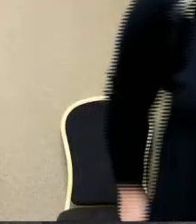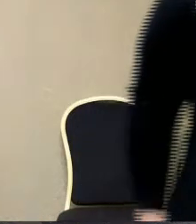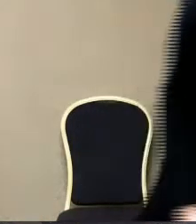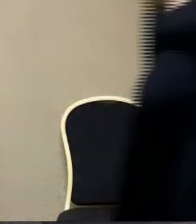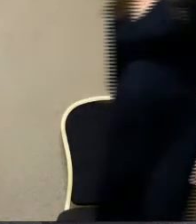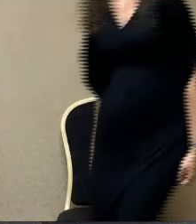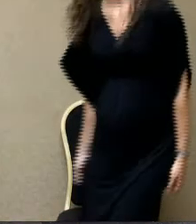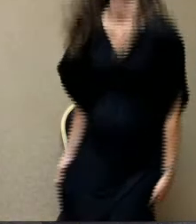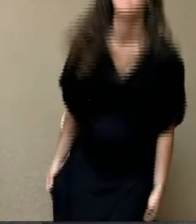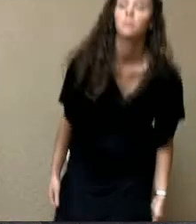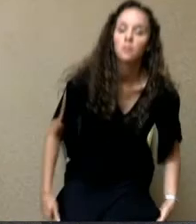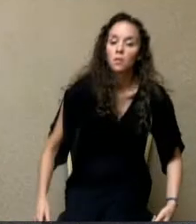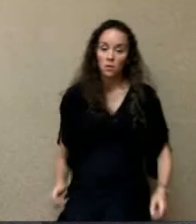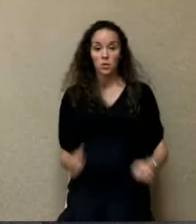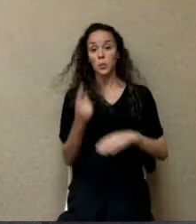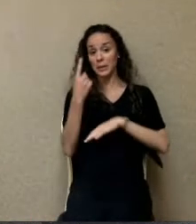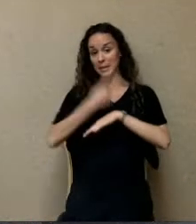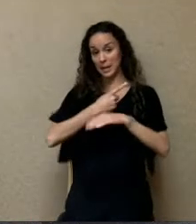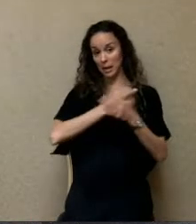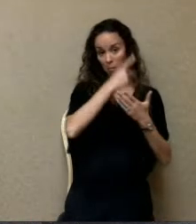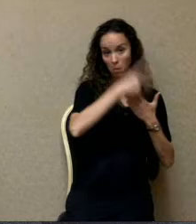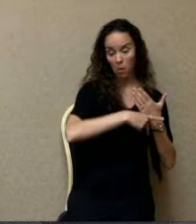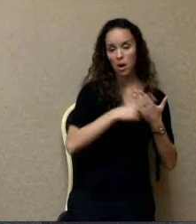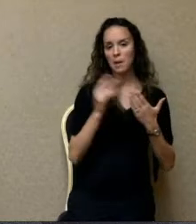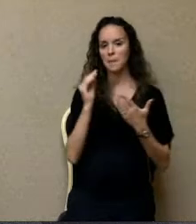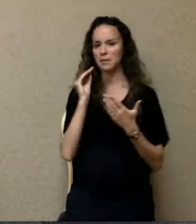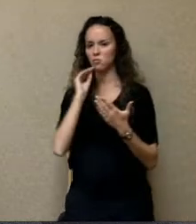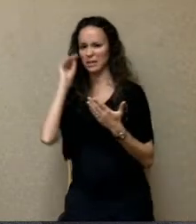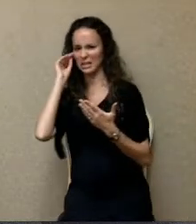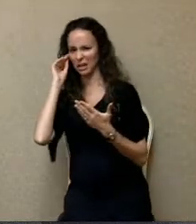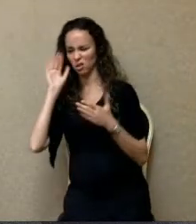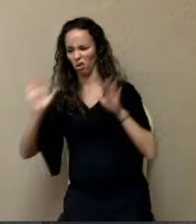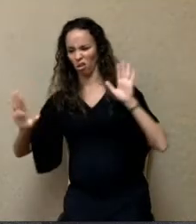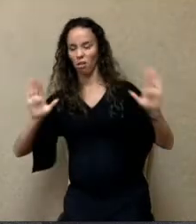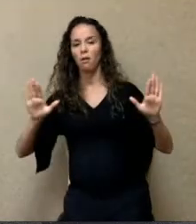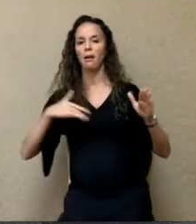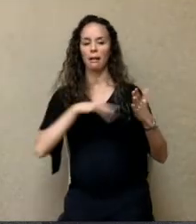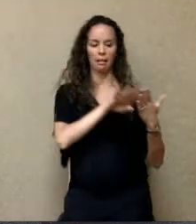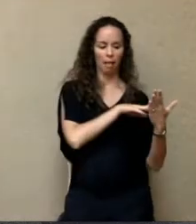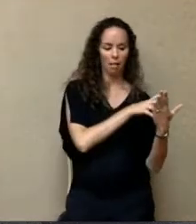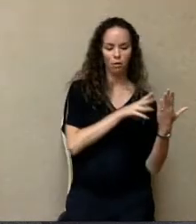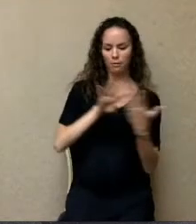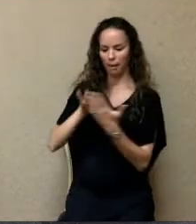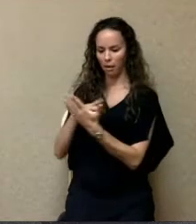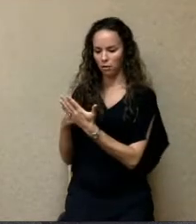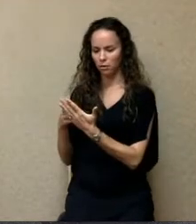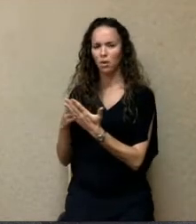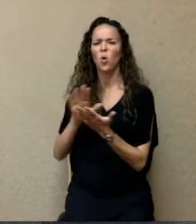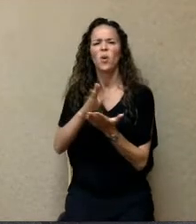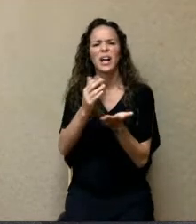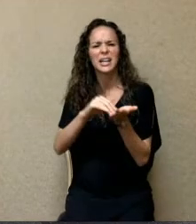program and at residential for each individual. There were six. I don't know if I said that. Six.